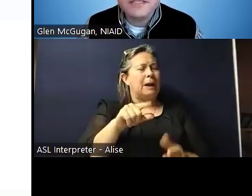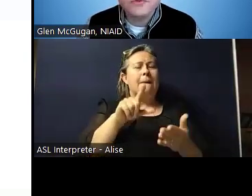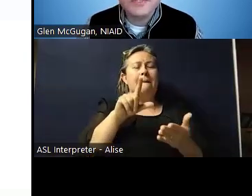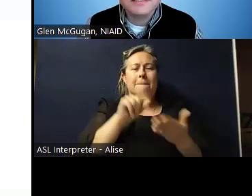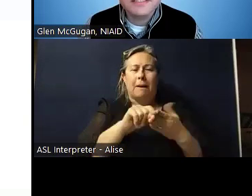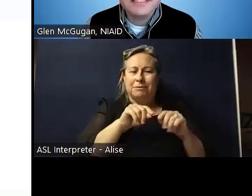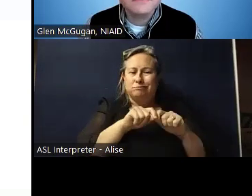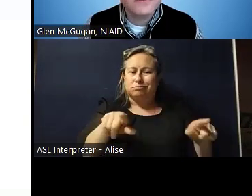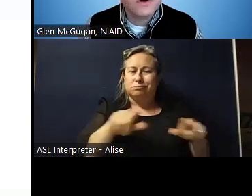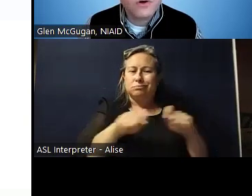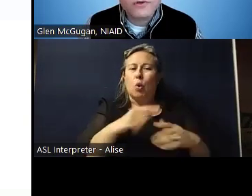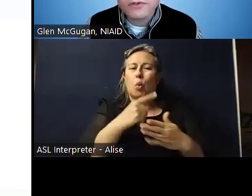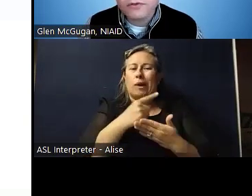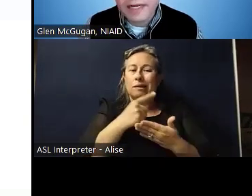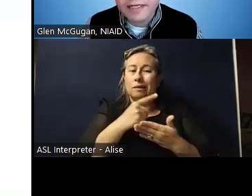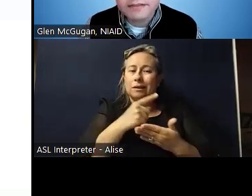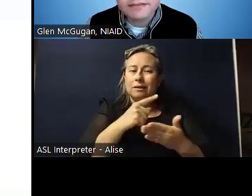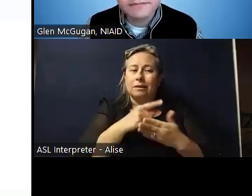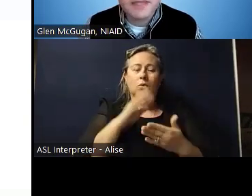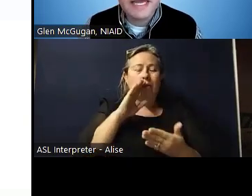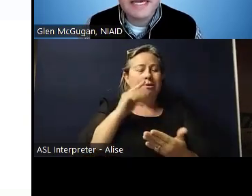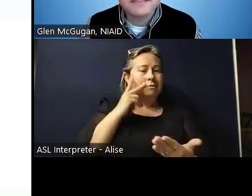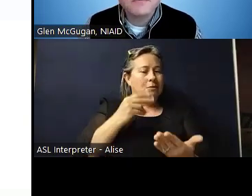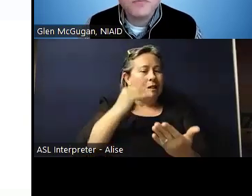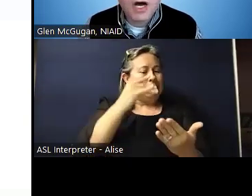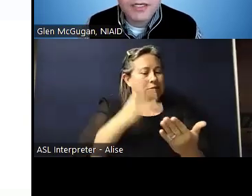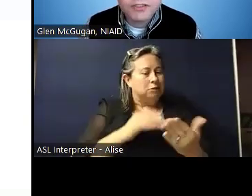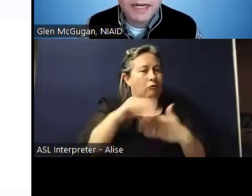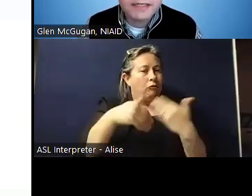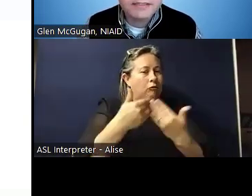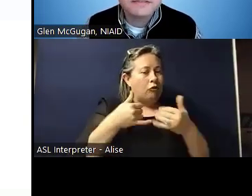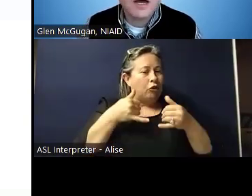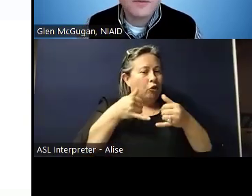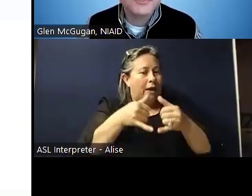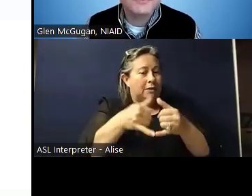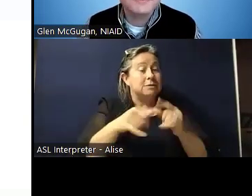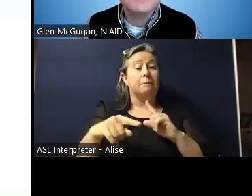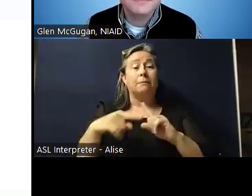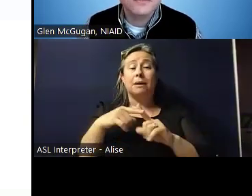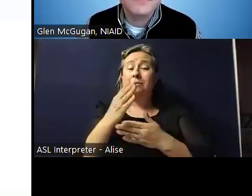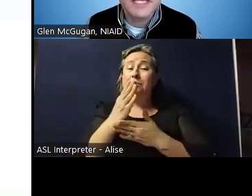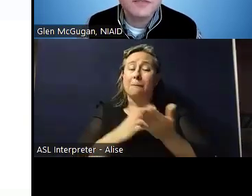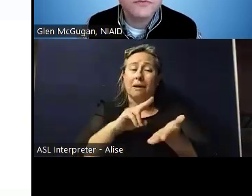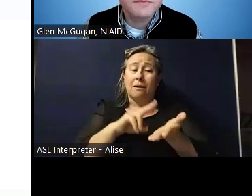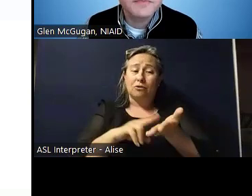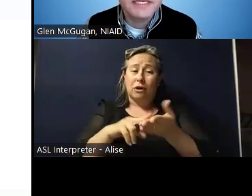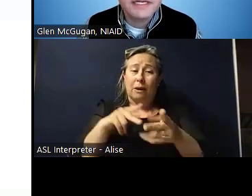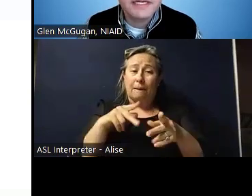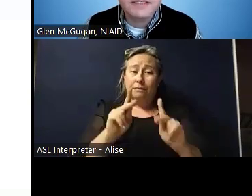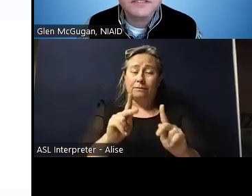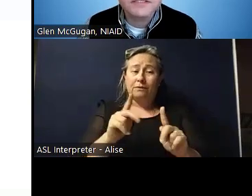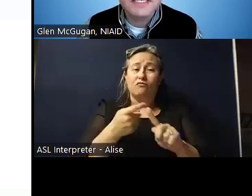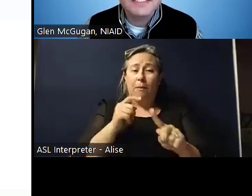and you'll get a list of all the grants and some contracts opportunities that are available from the NIH.